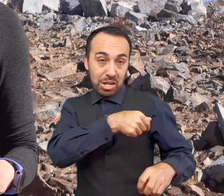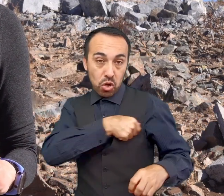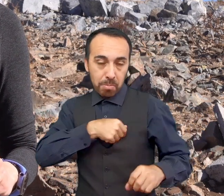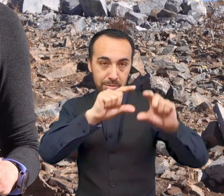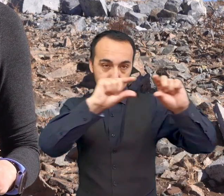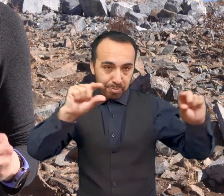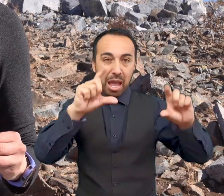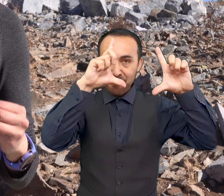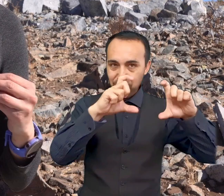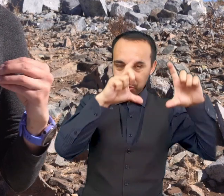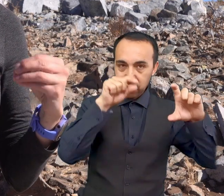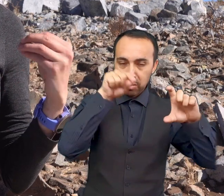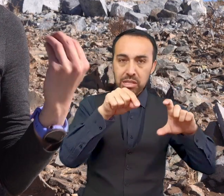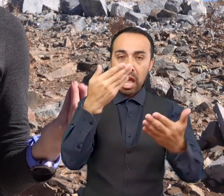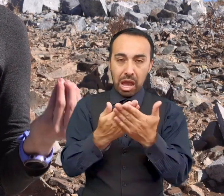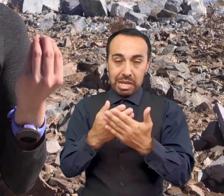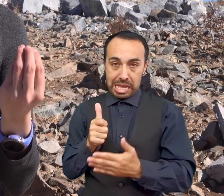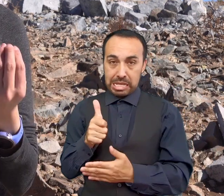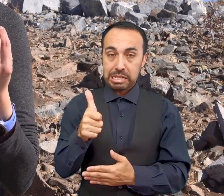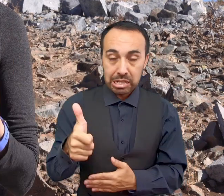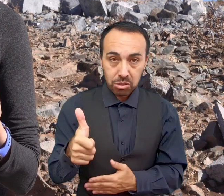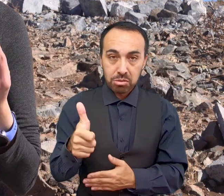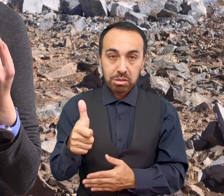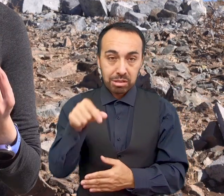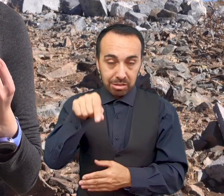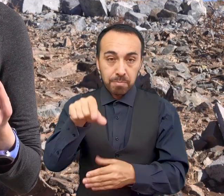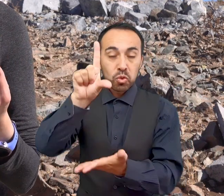and found that type Ia supernovae exhibit a much